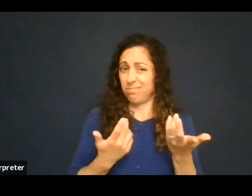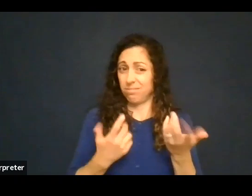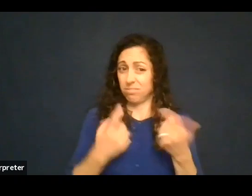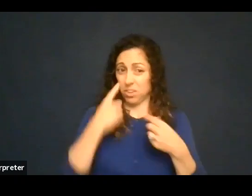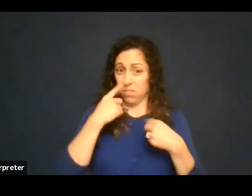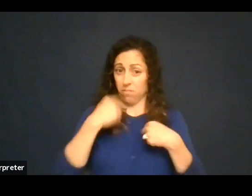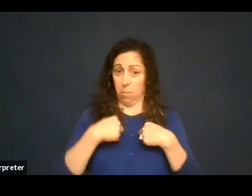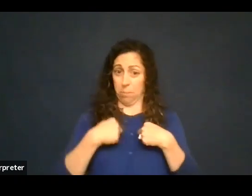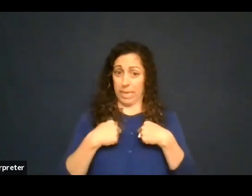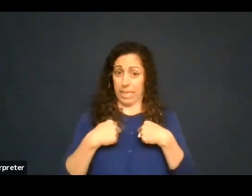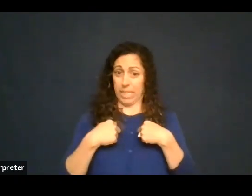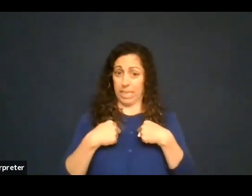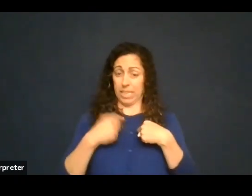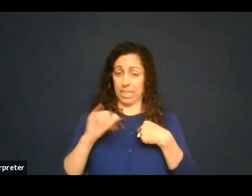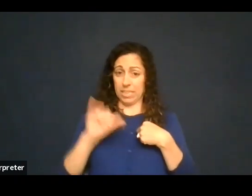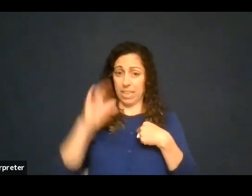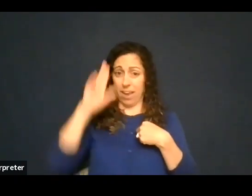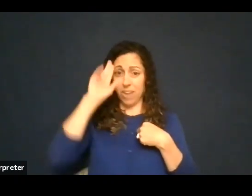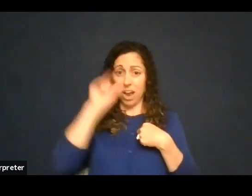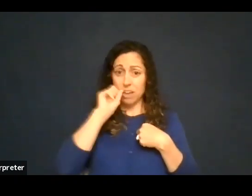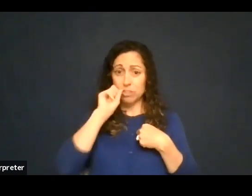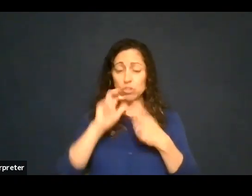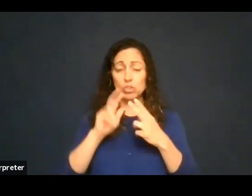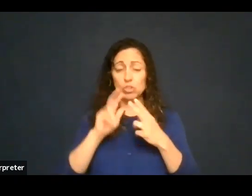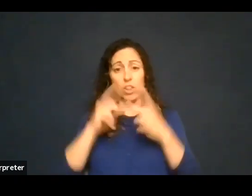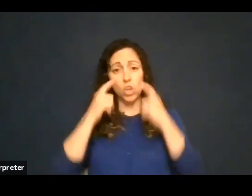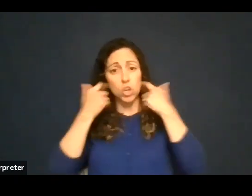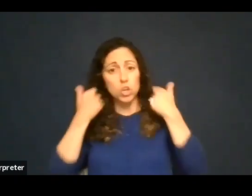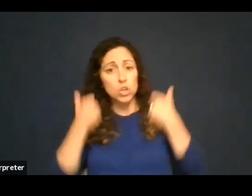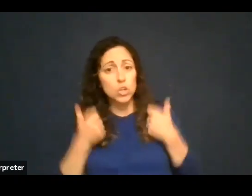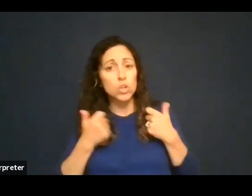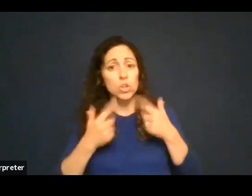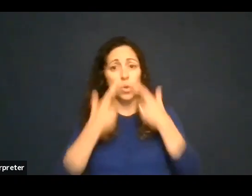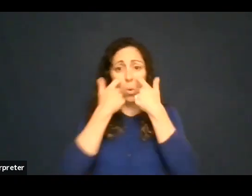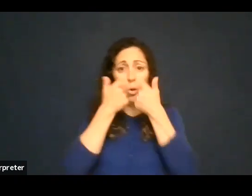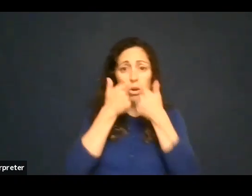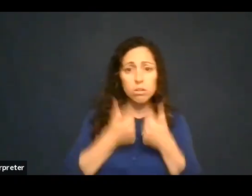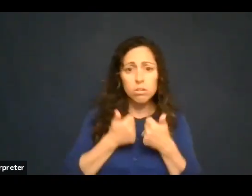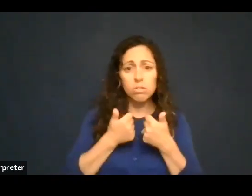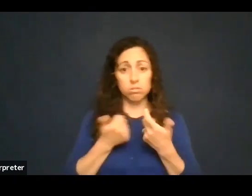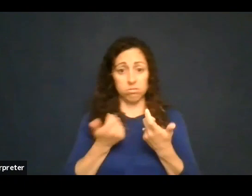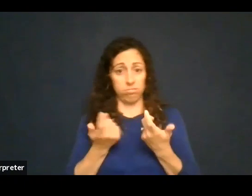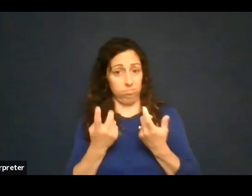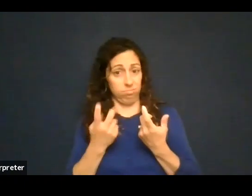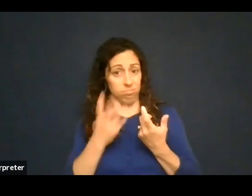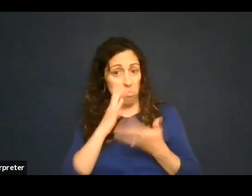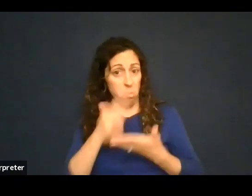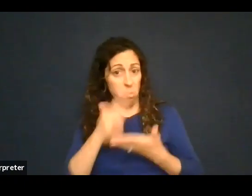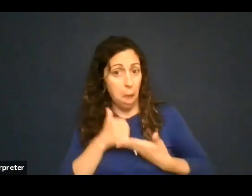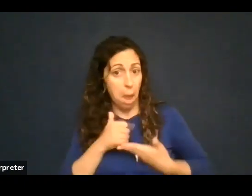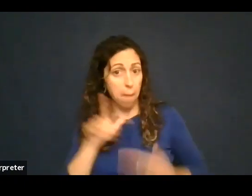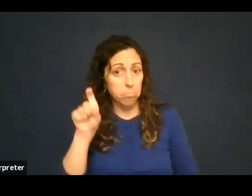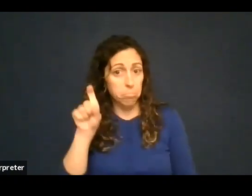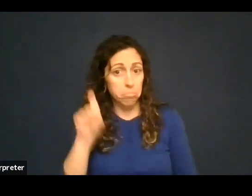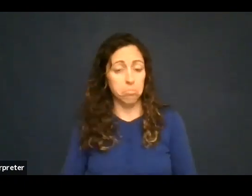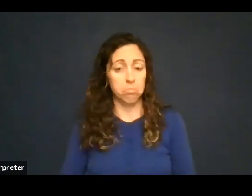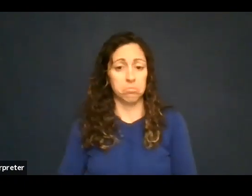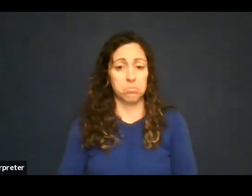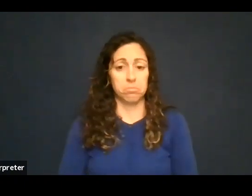either from hearing loss or from a retinal degeneration side?